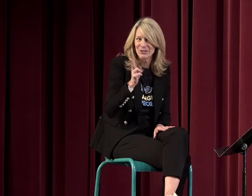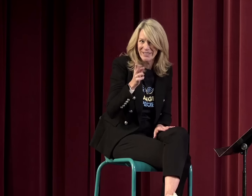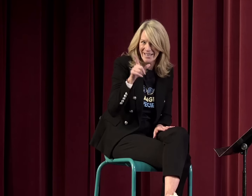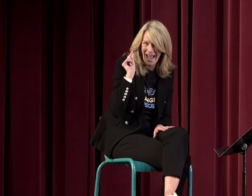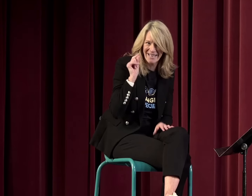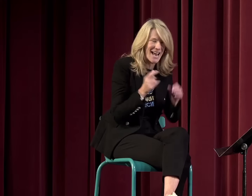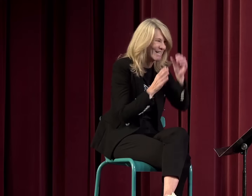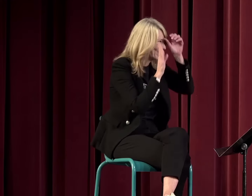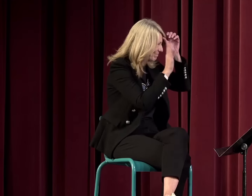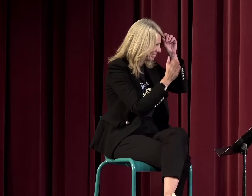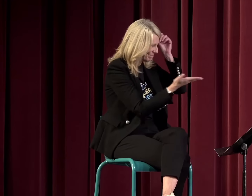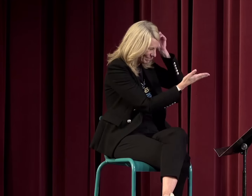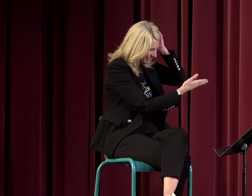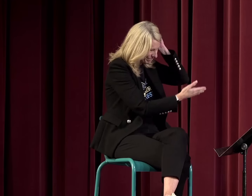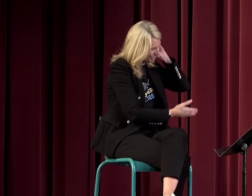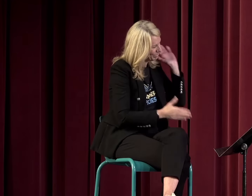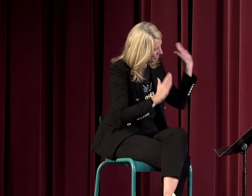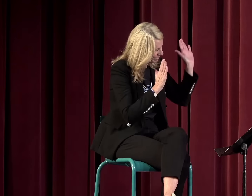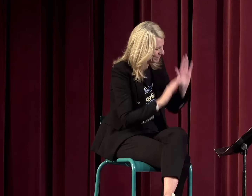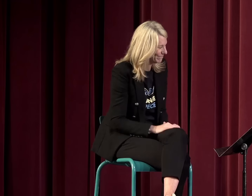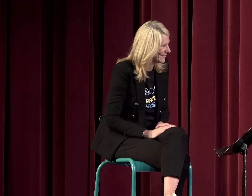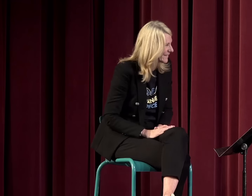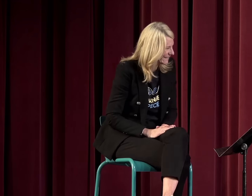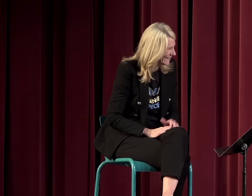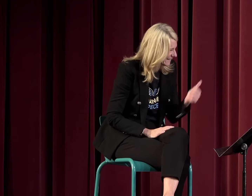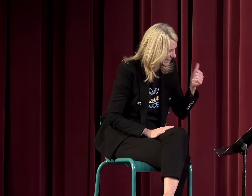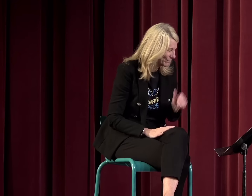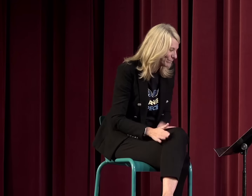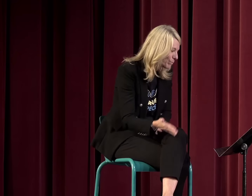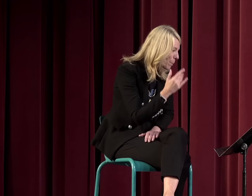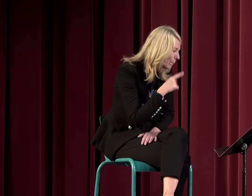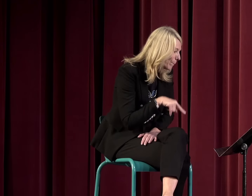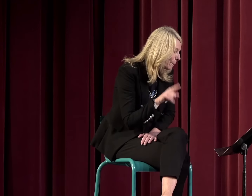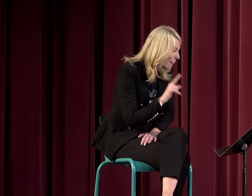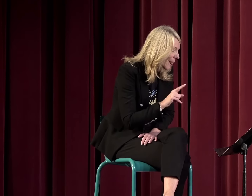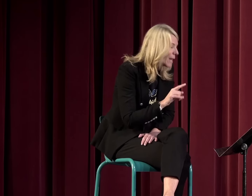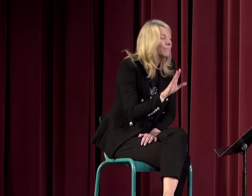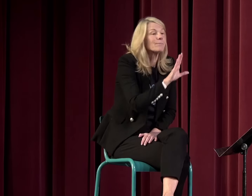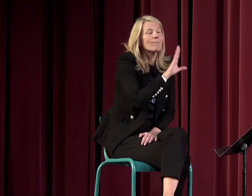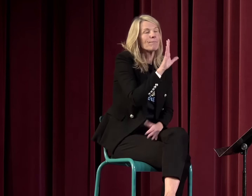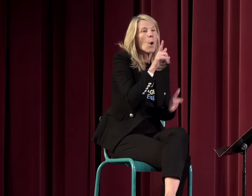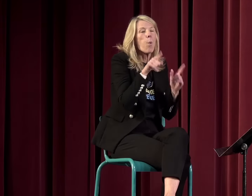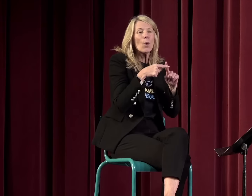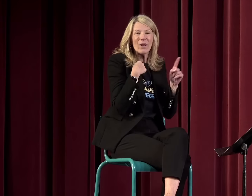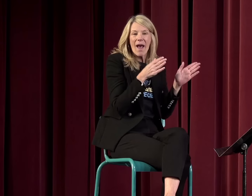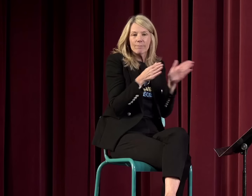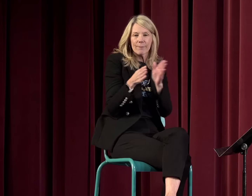professor in the history department. Thank you for joining us.